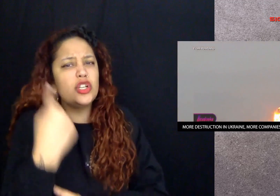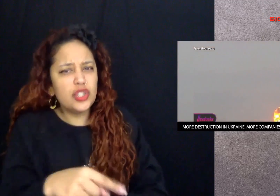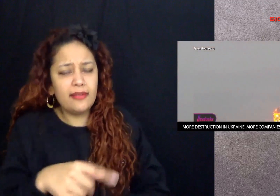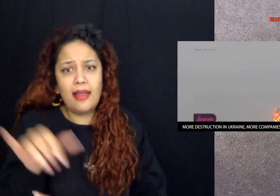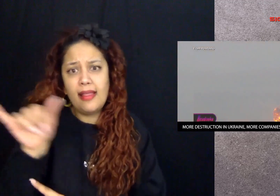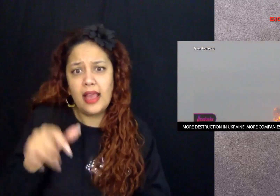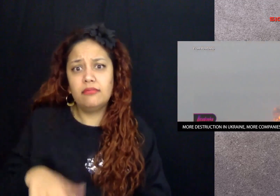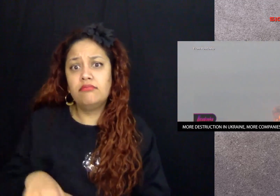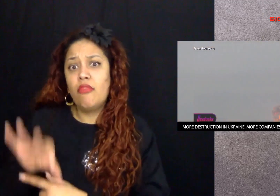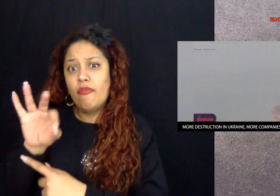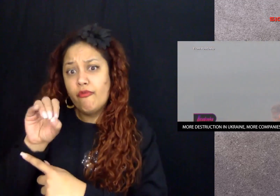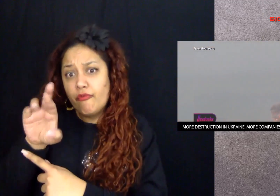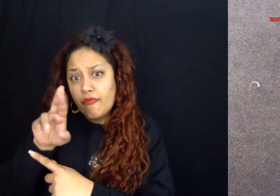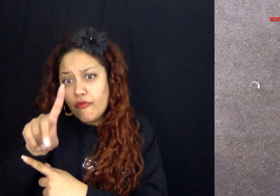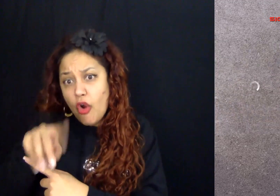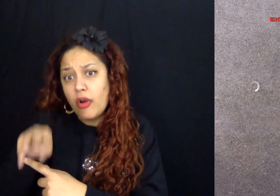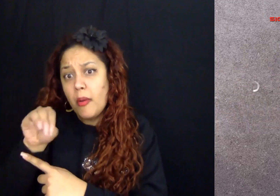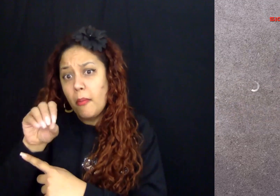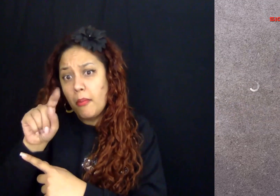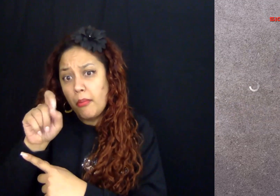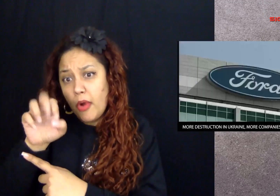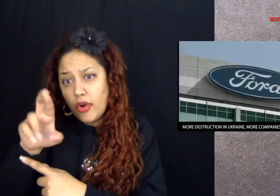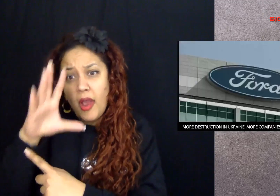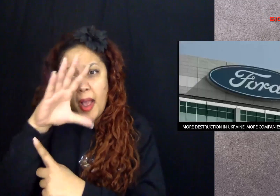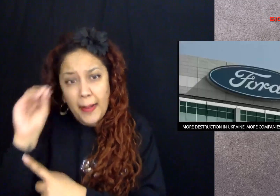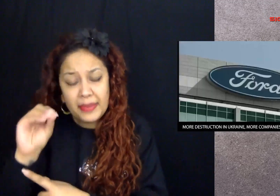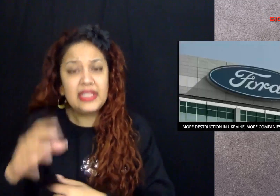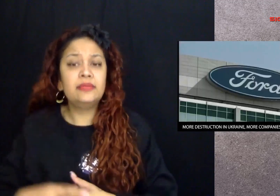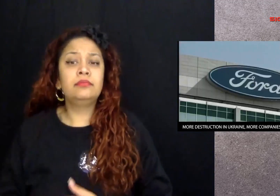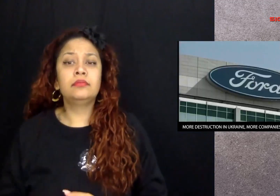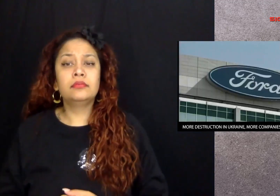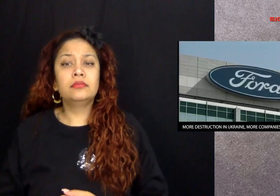in the meantime more and more companies are severing ties with Russia